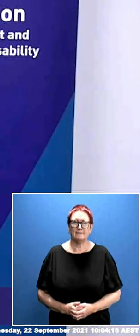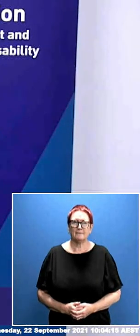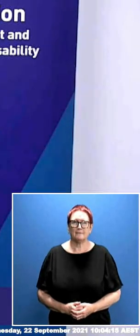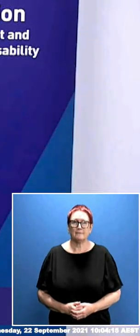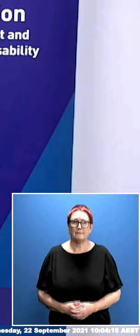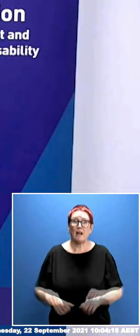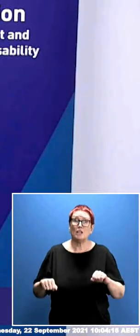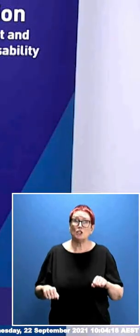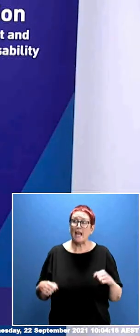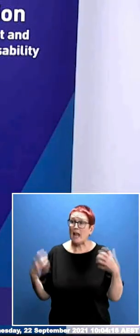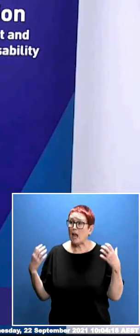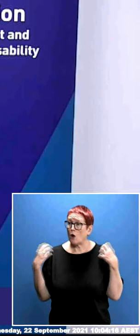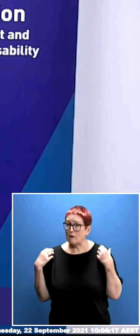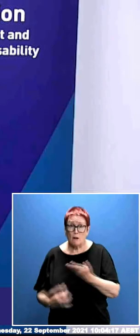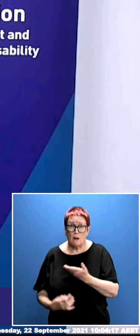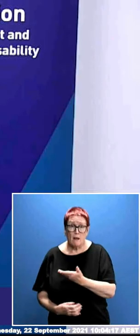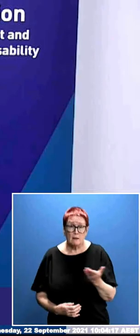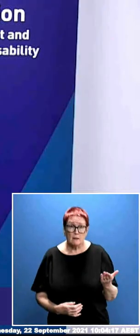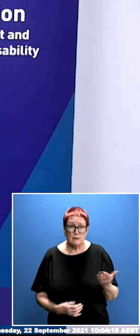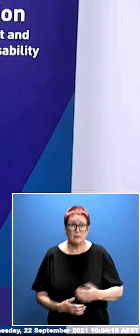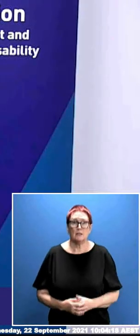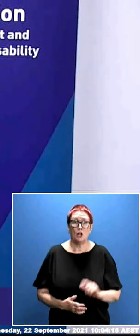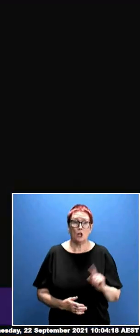Yes, Chair and Commissioners, this morning